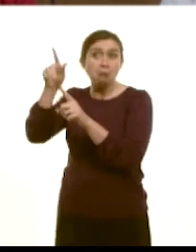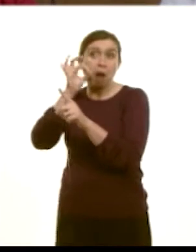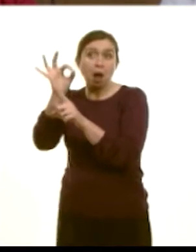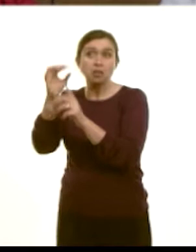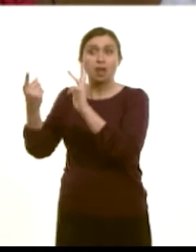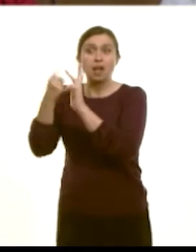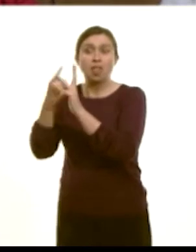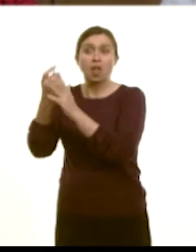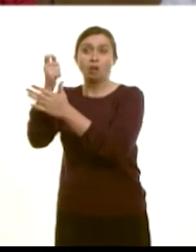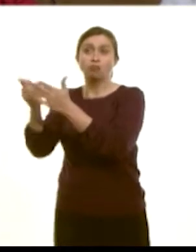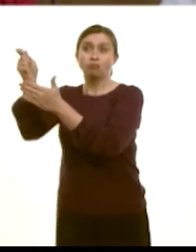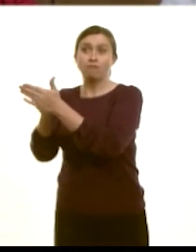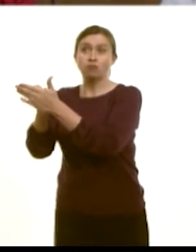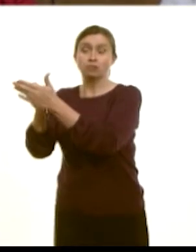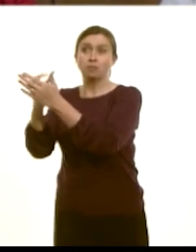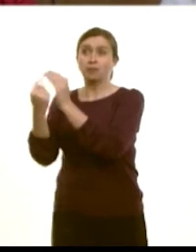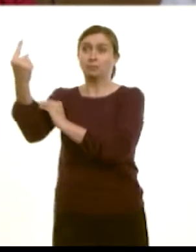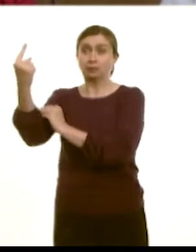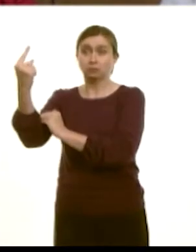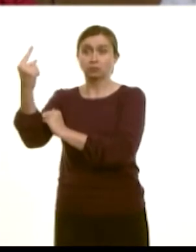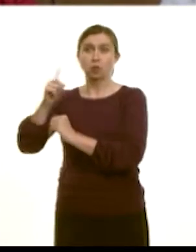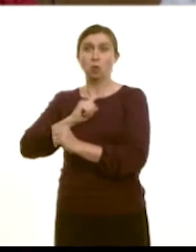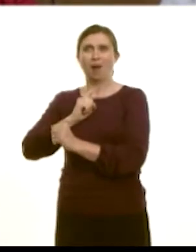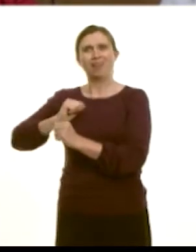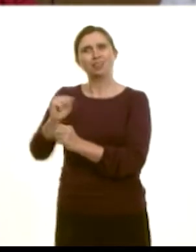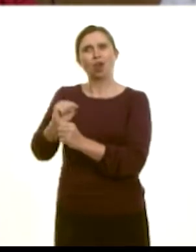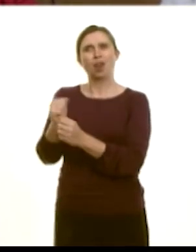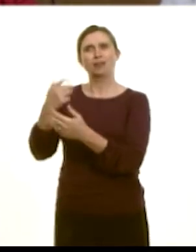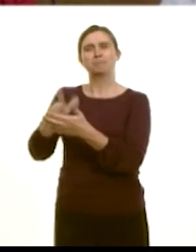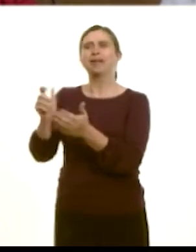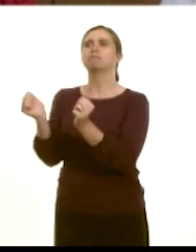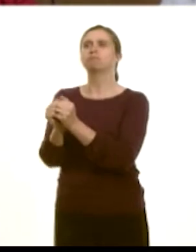Scotland, one of the issues that caused people to vote ënoí was uncertainty over EU membership.